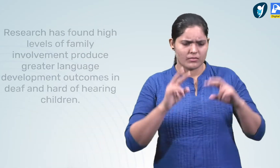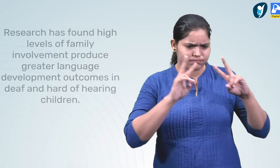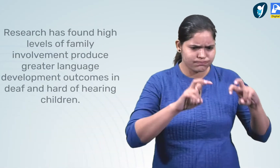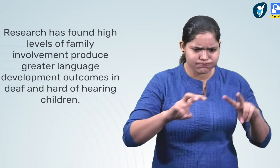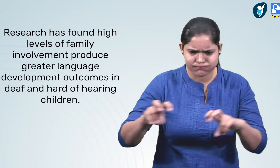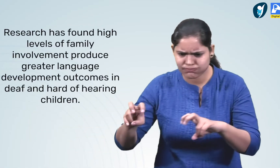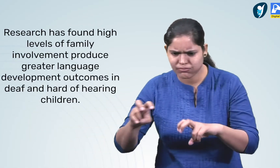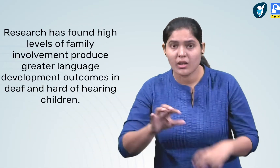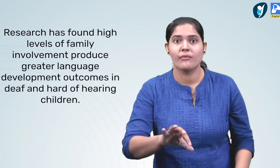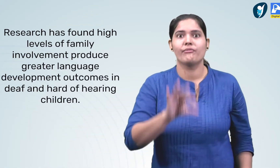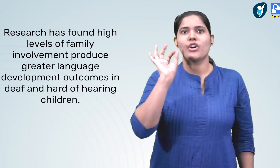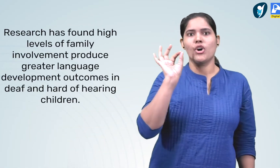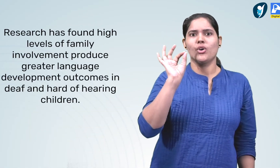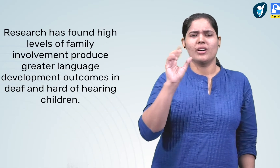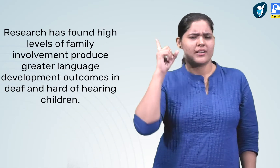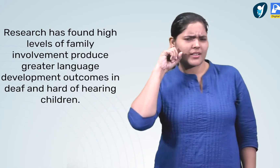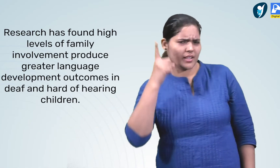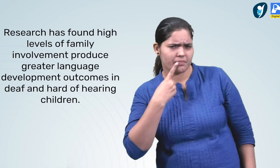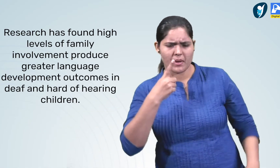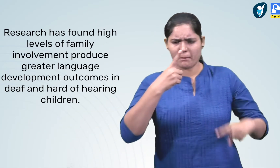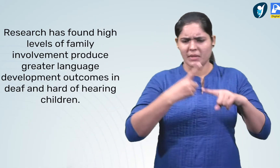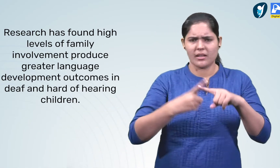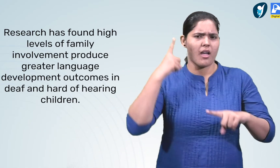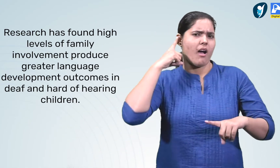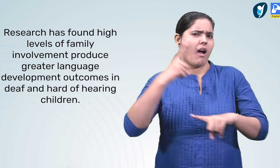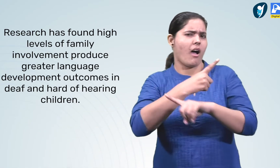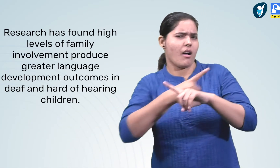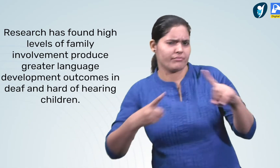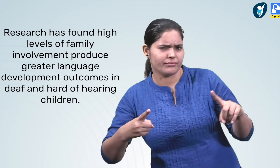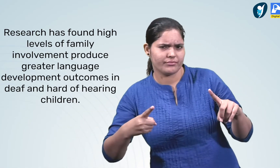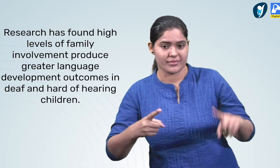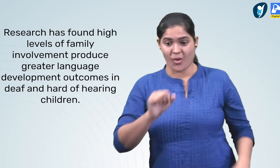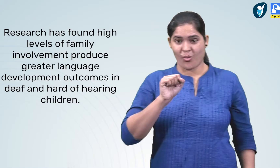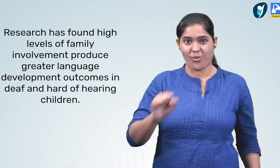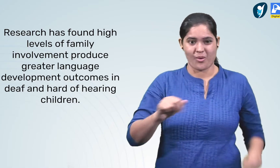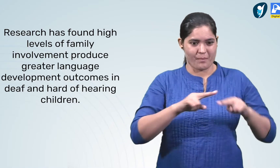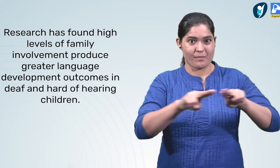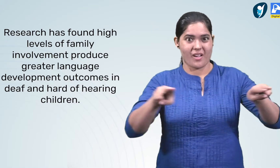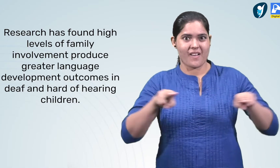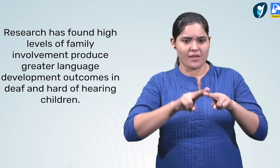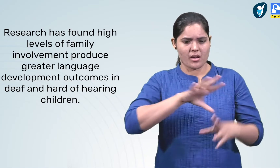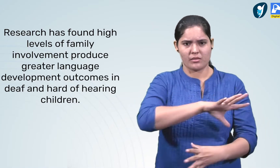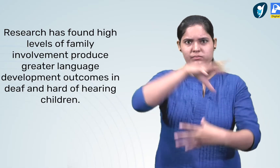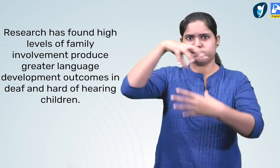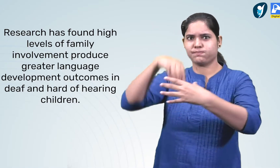Research has found that the level of involvement of deaf and hard-of-hearing children in their family